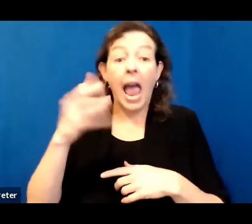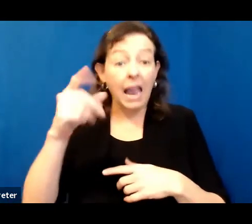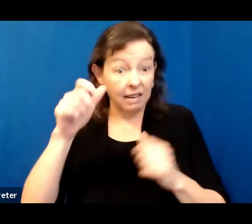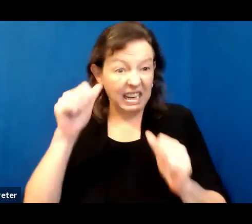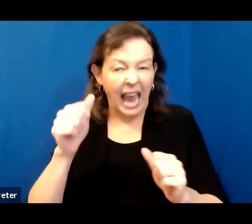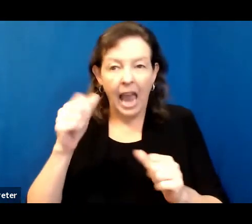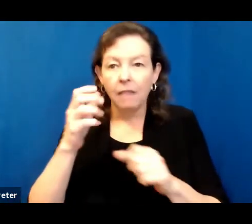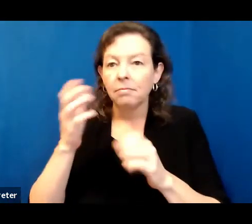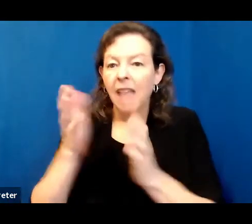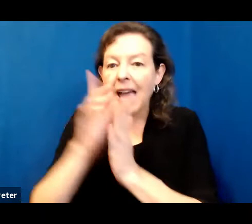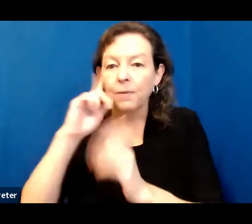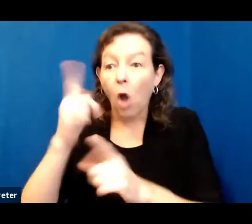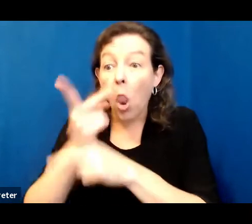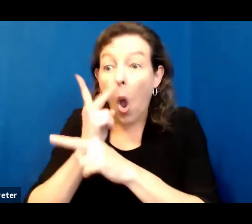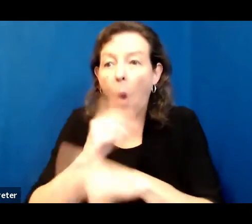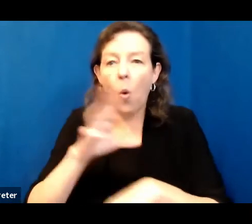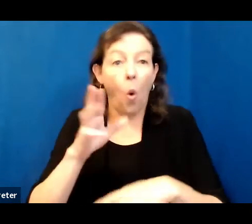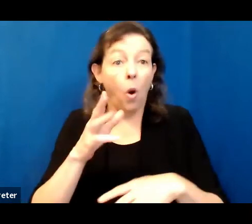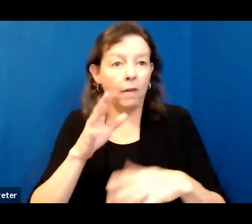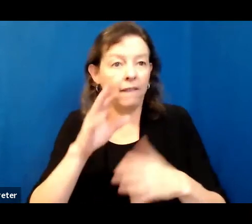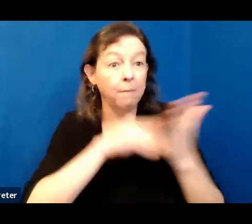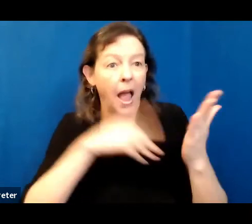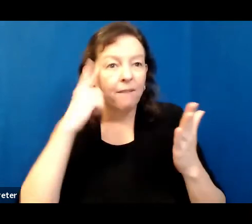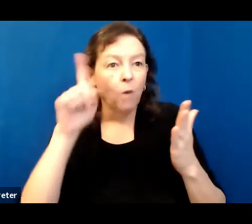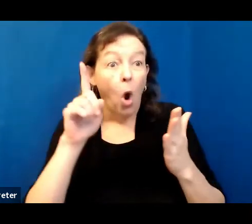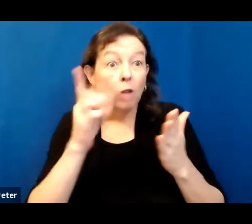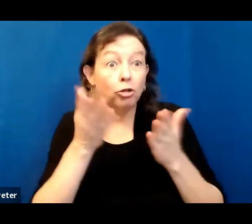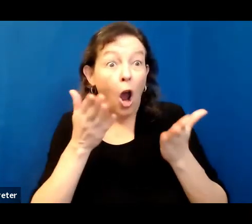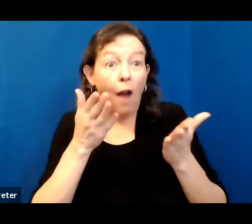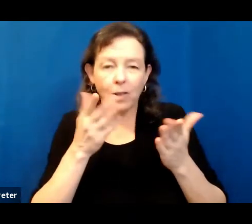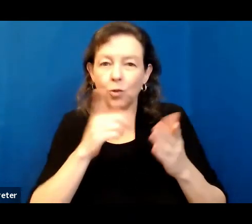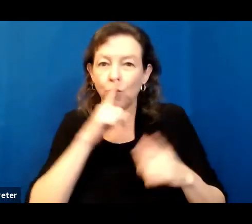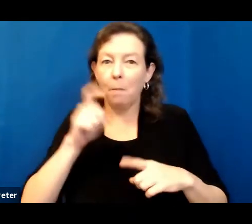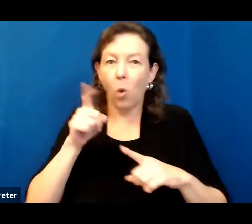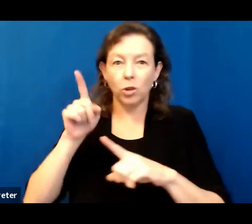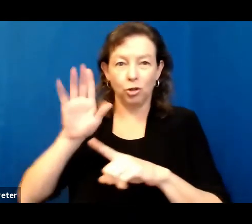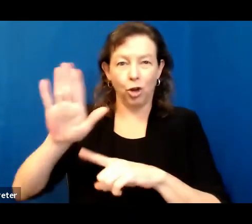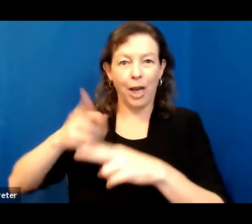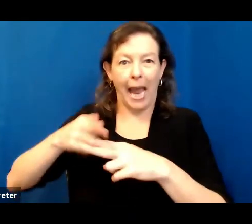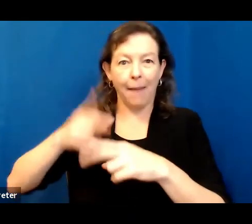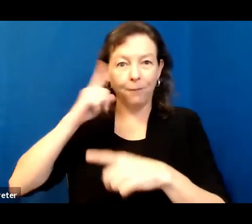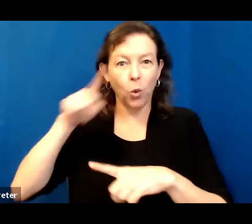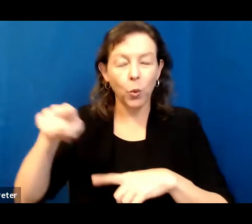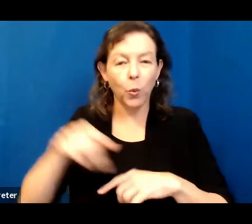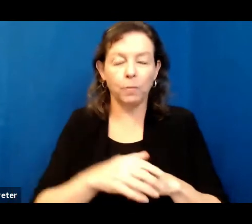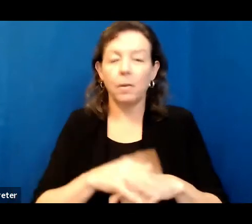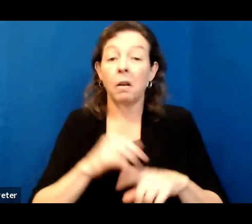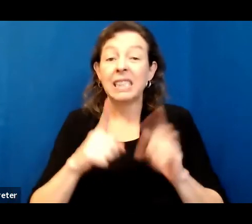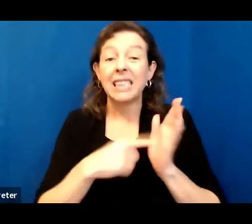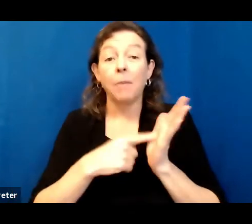they actually use your name to get the disaster relief services you would be entitled to, or even contractor scams where, you know